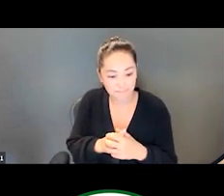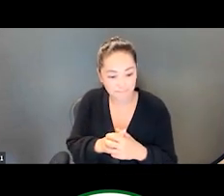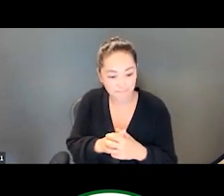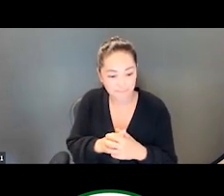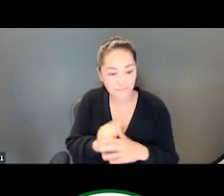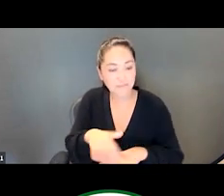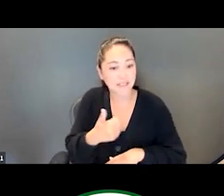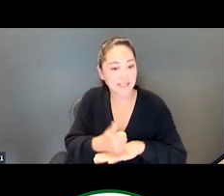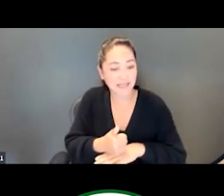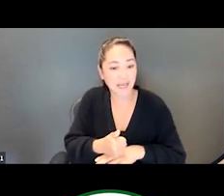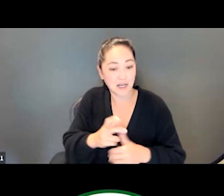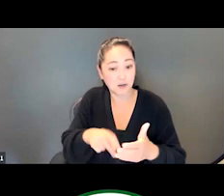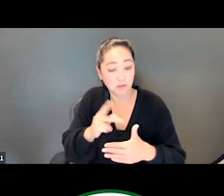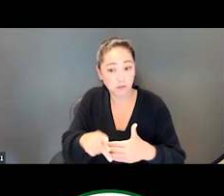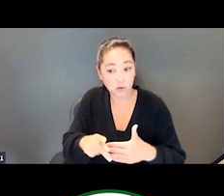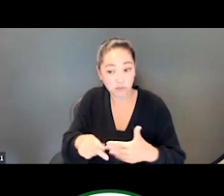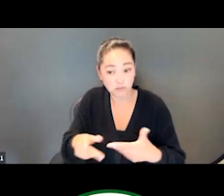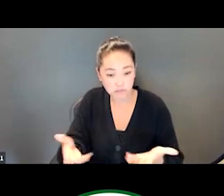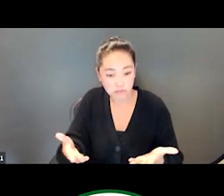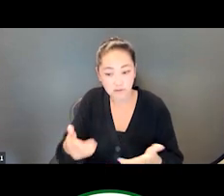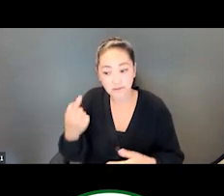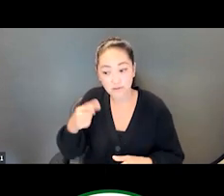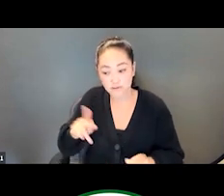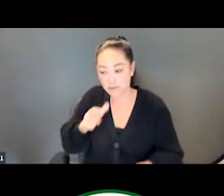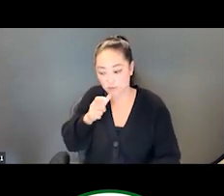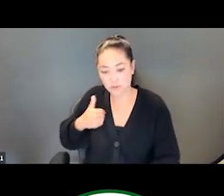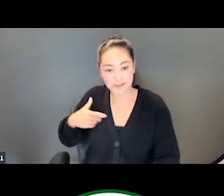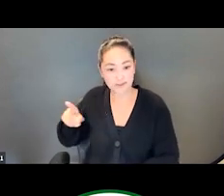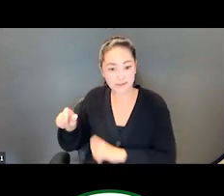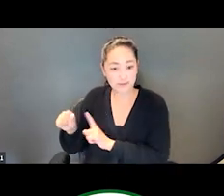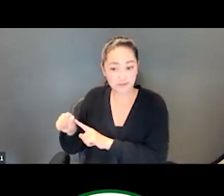of the parks that they'd like to see captured by drama footage which could then be captured